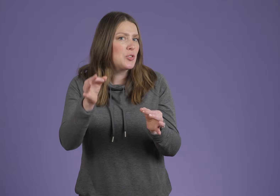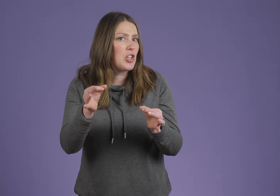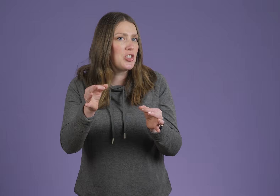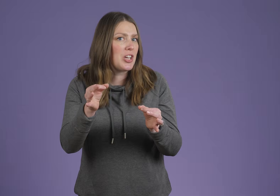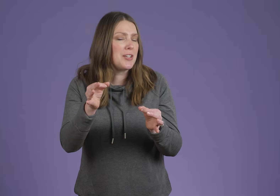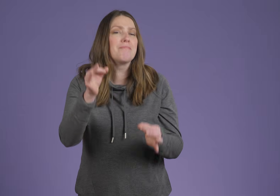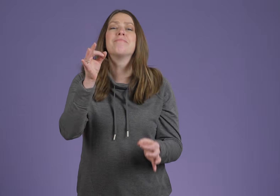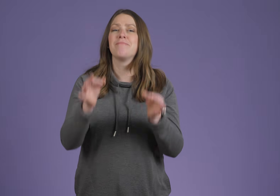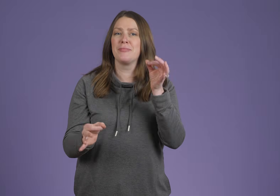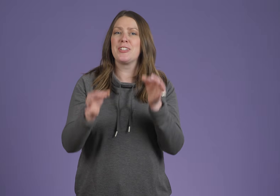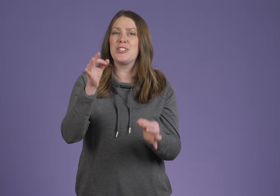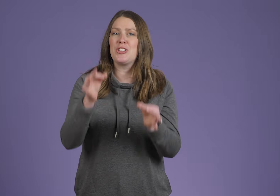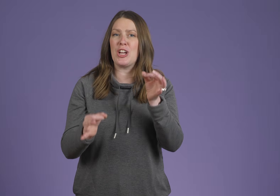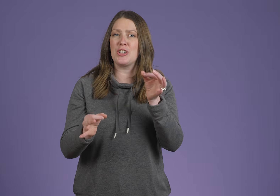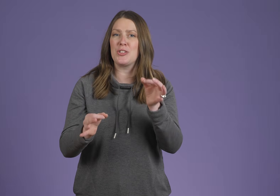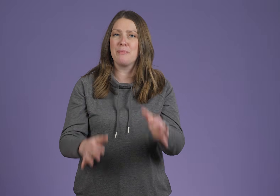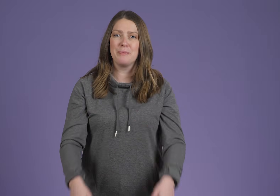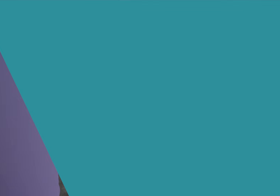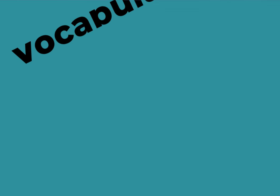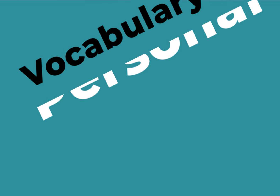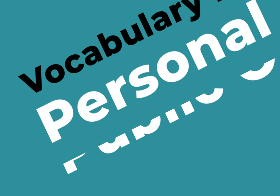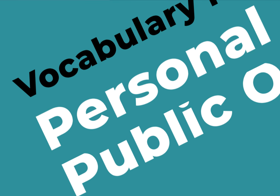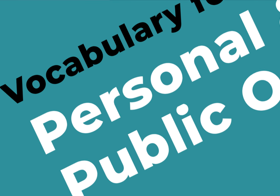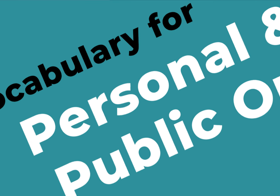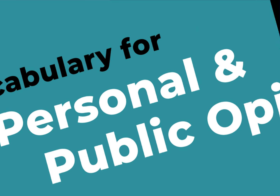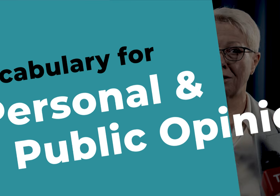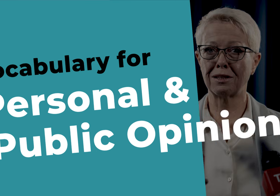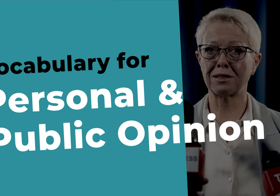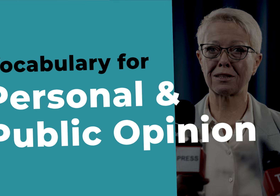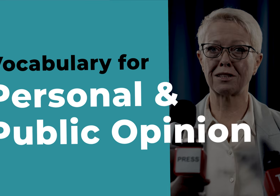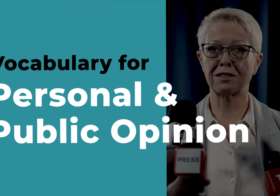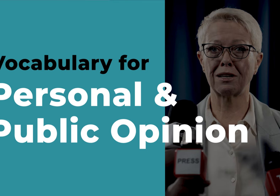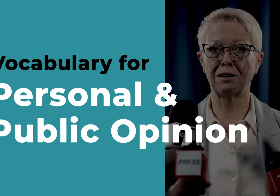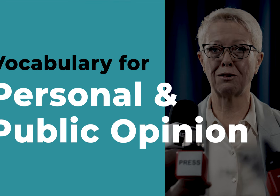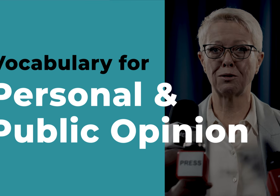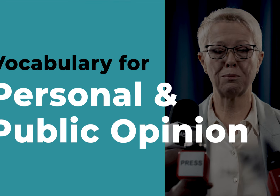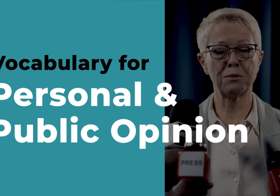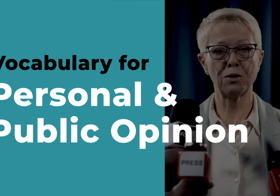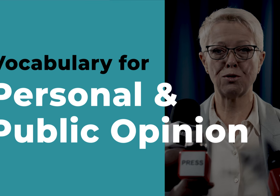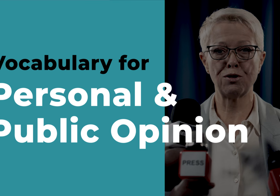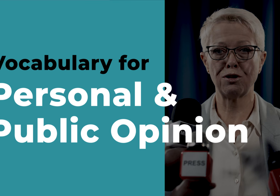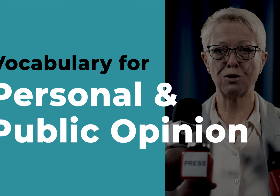judging to judge. This section covers vocabulary words